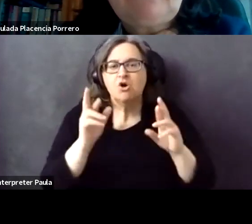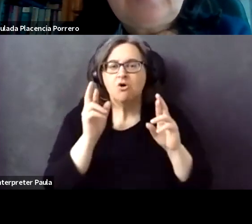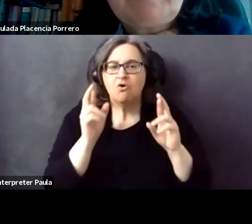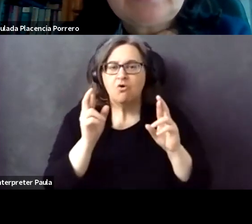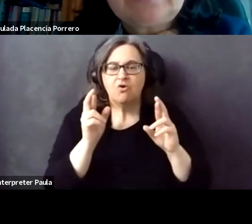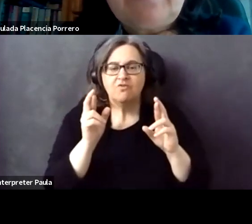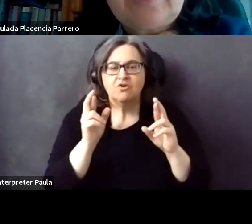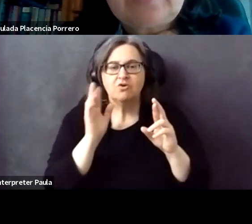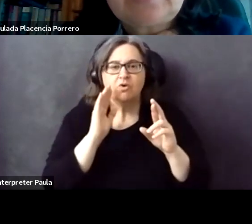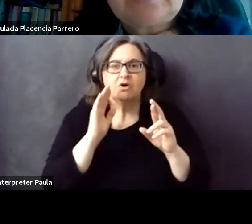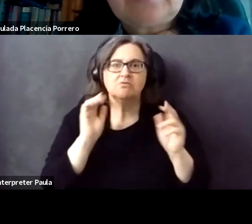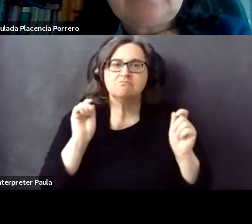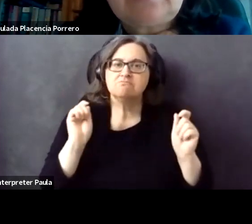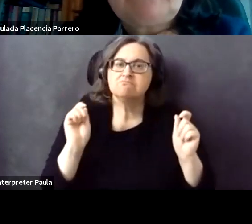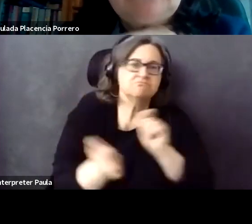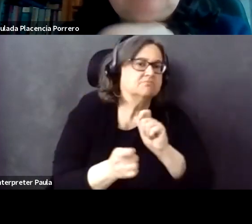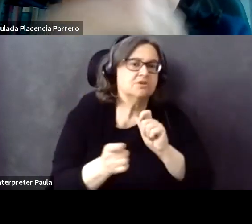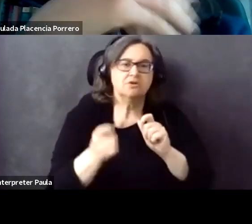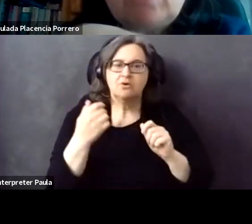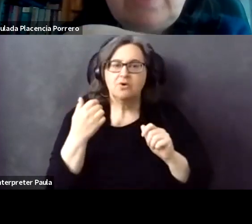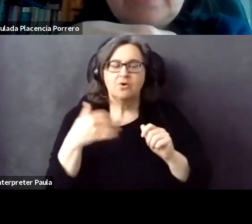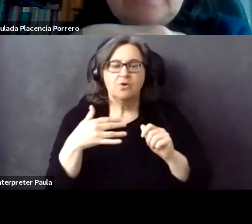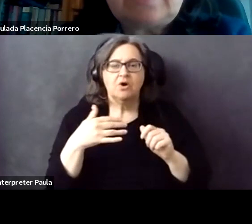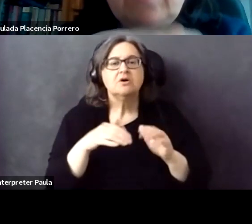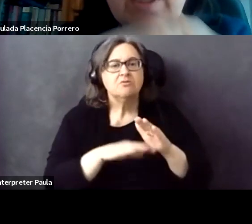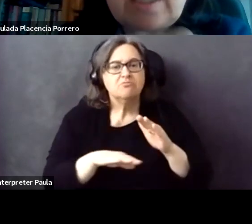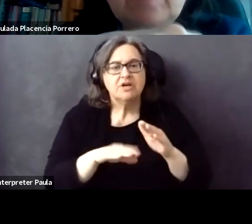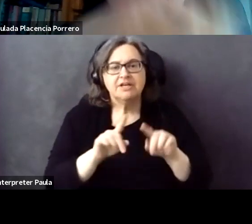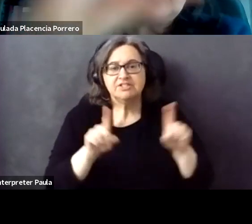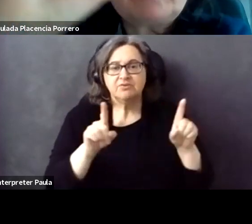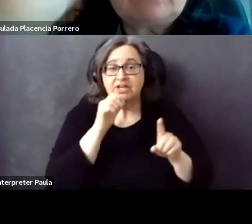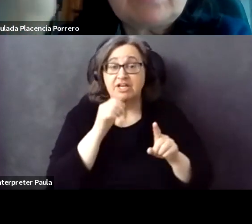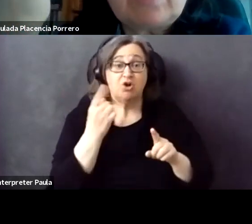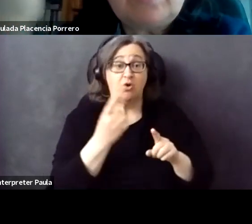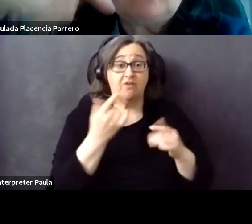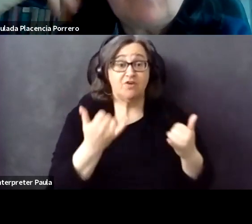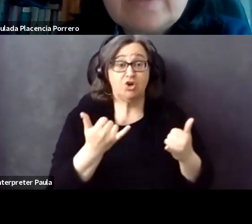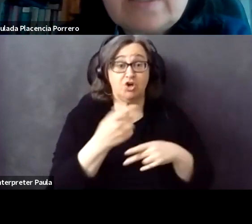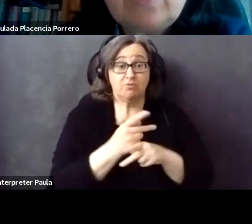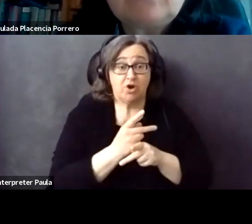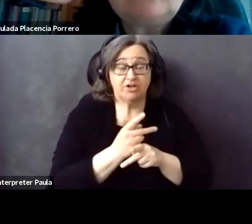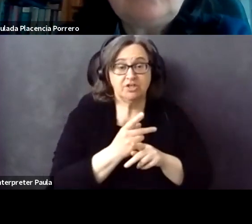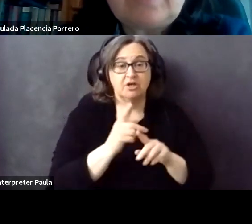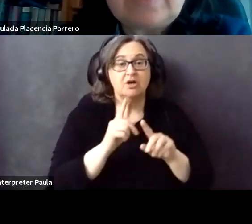. I hope that it will really